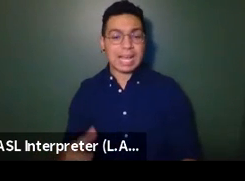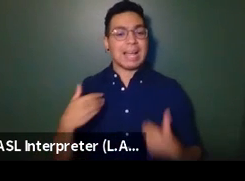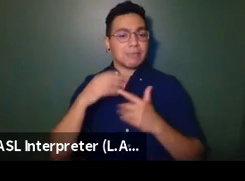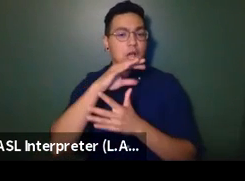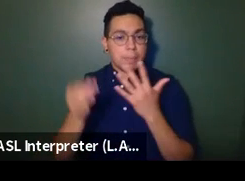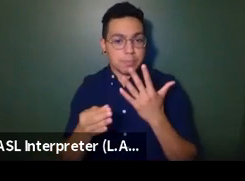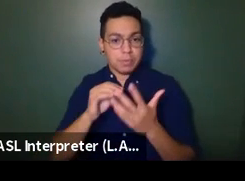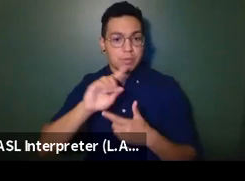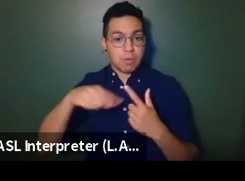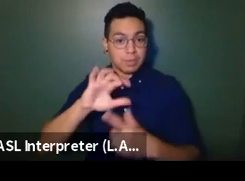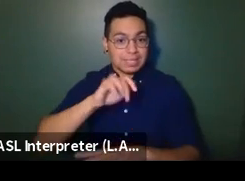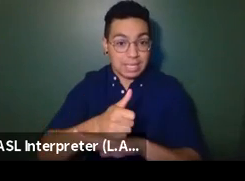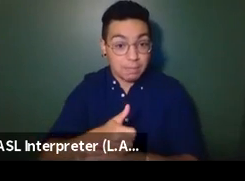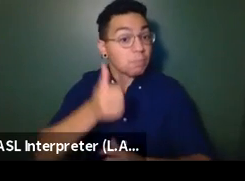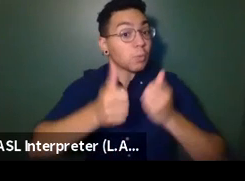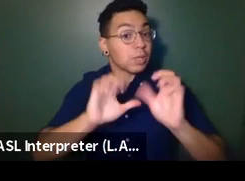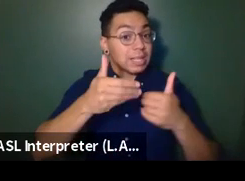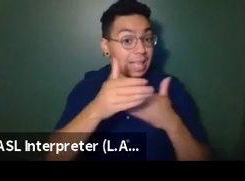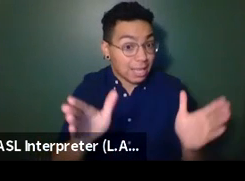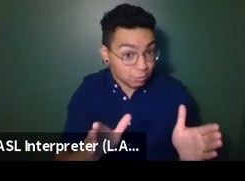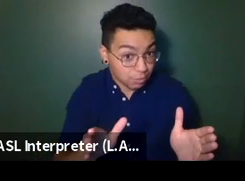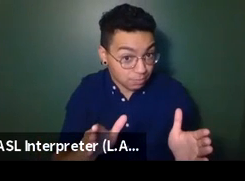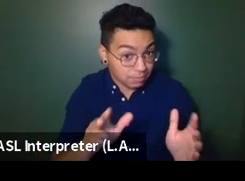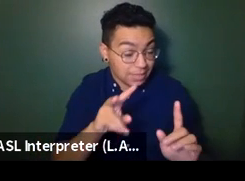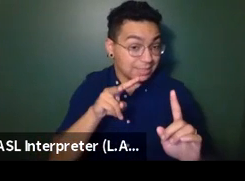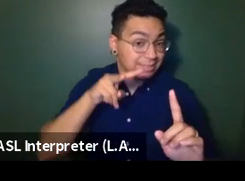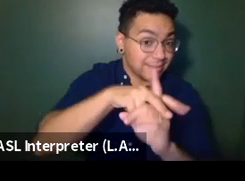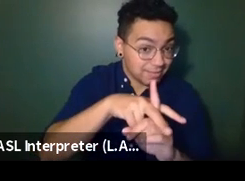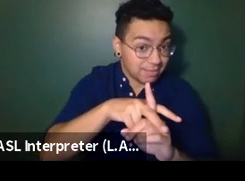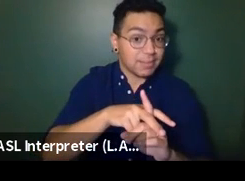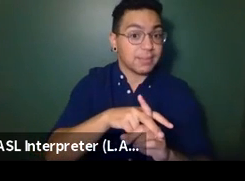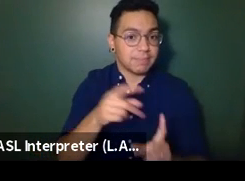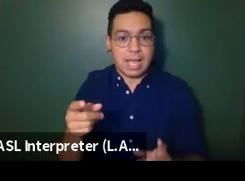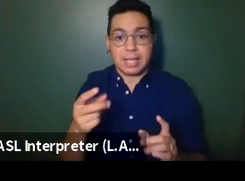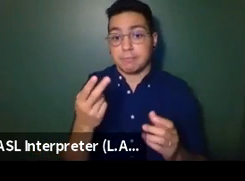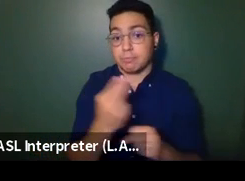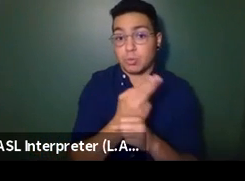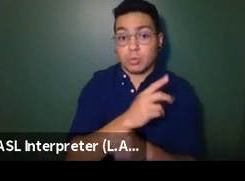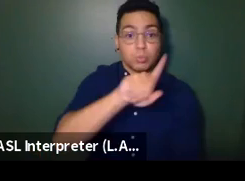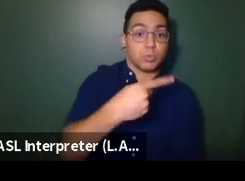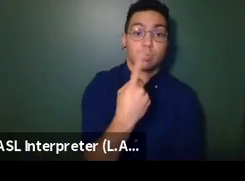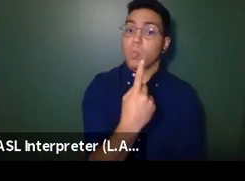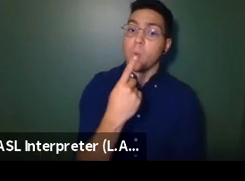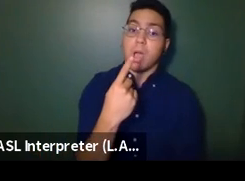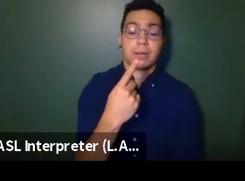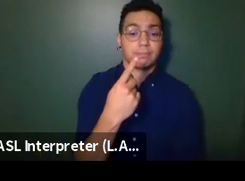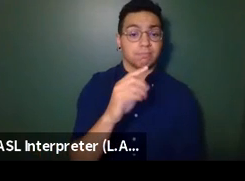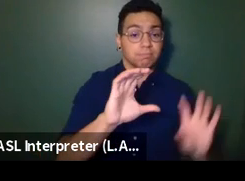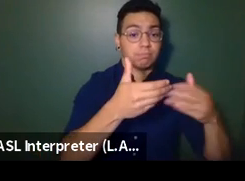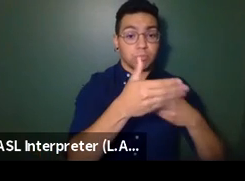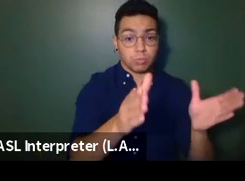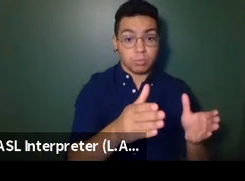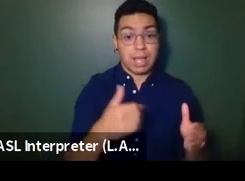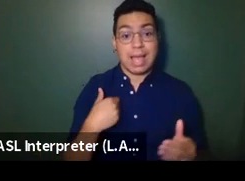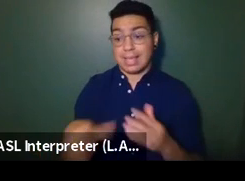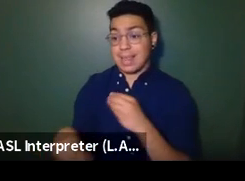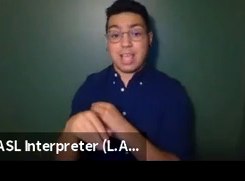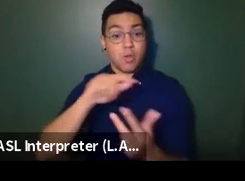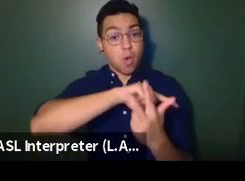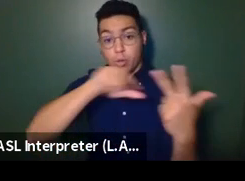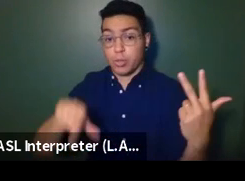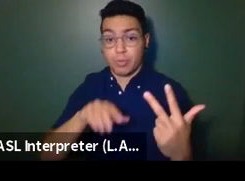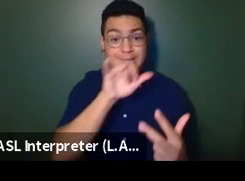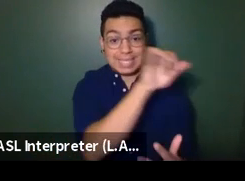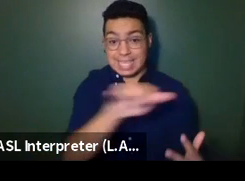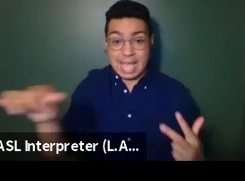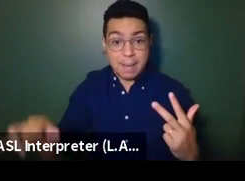Katherine Livick - ESD 112: What classroom am I assigning it to? So I could assign this to just this classroom of students. I could assign it to all three of these classrooms or a couple of them.